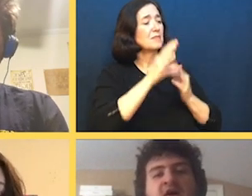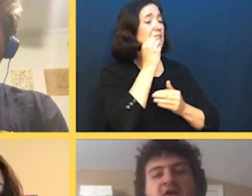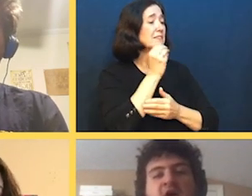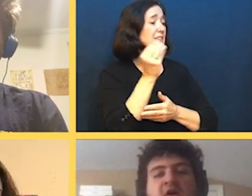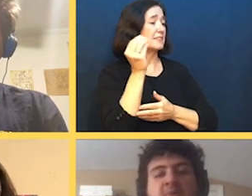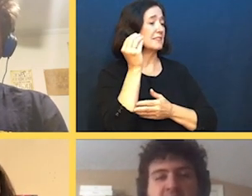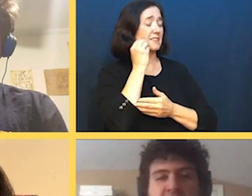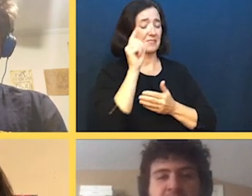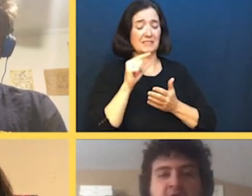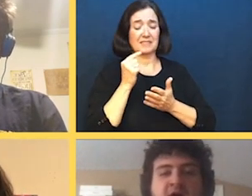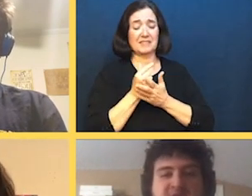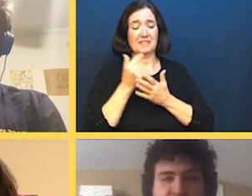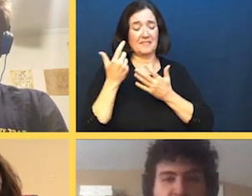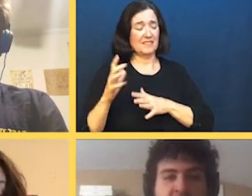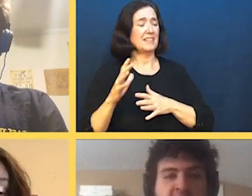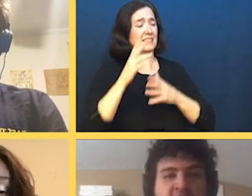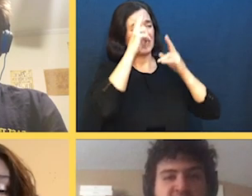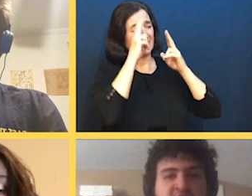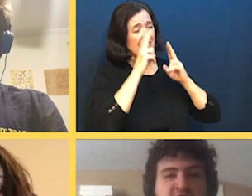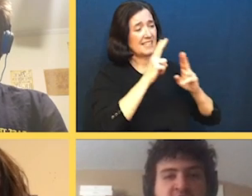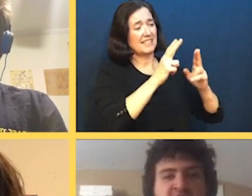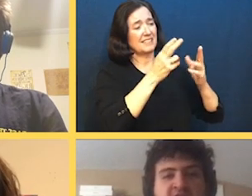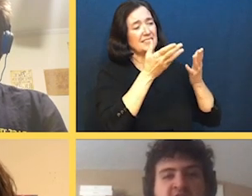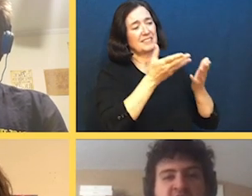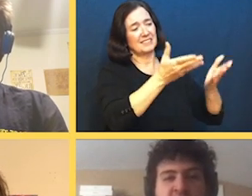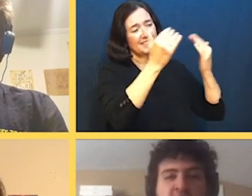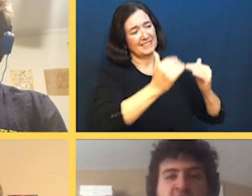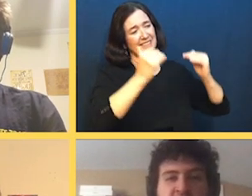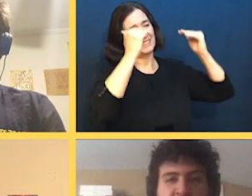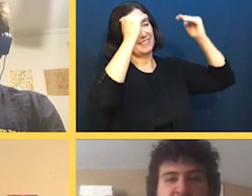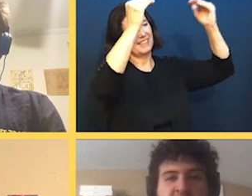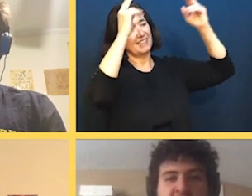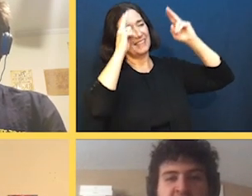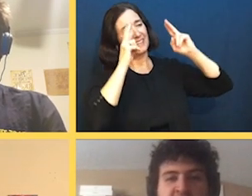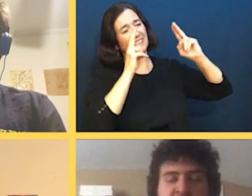Hail to thee, all hail!